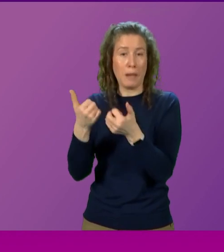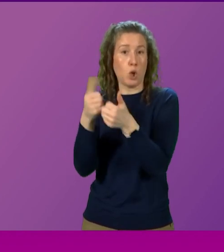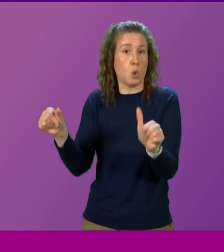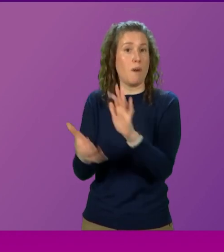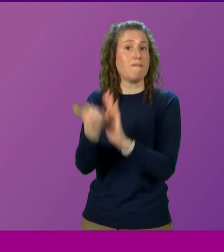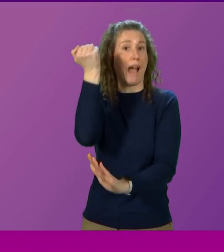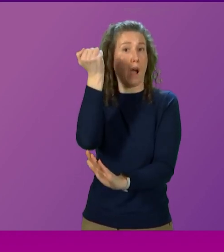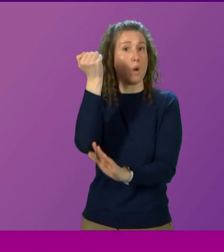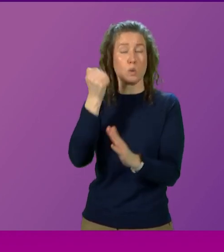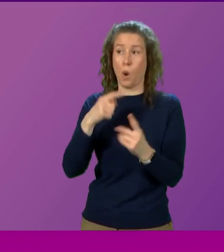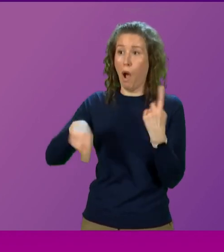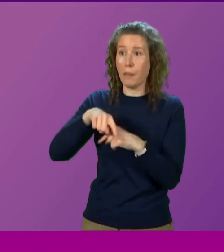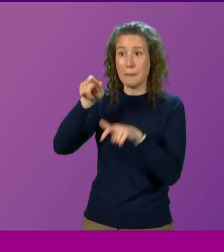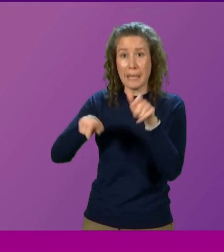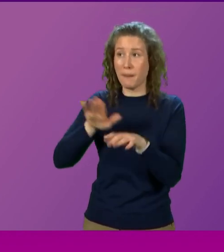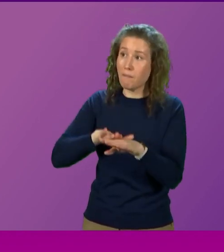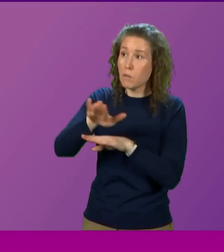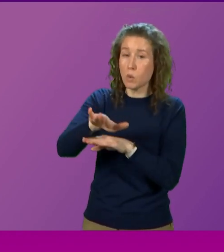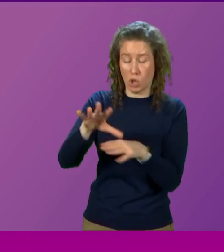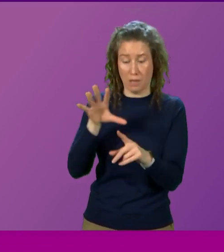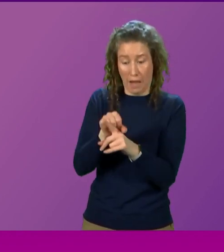that others who come after him will benefit.